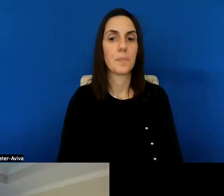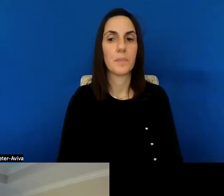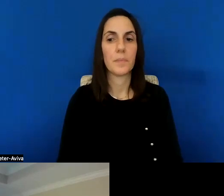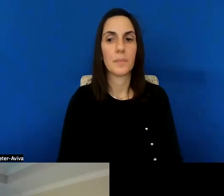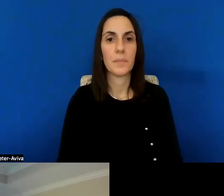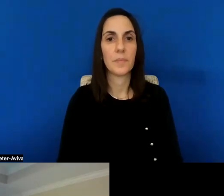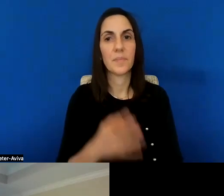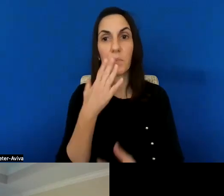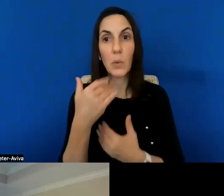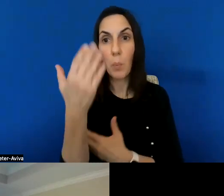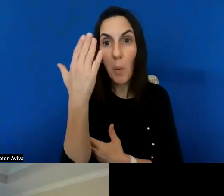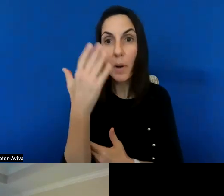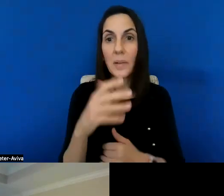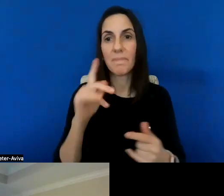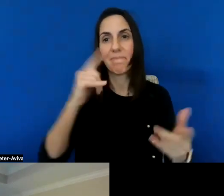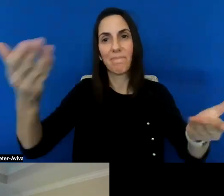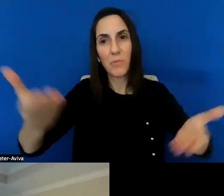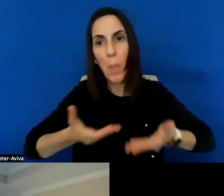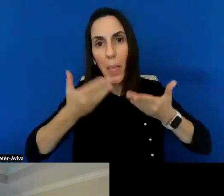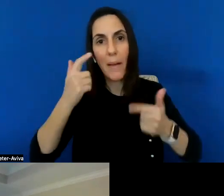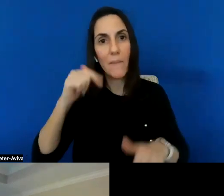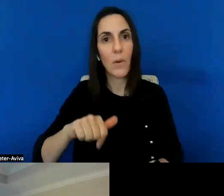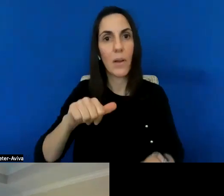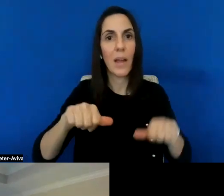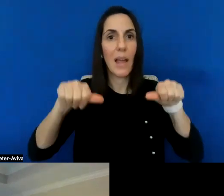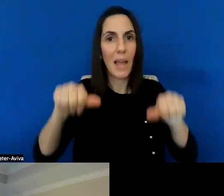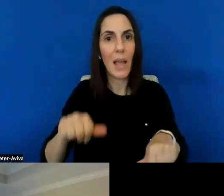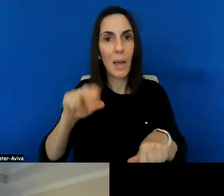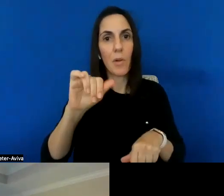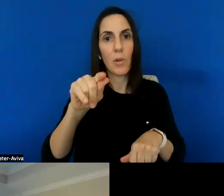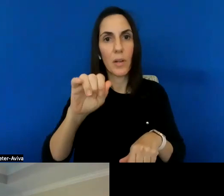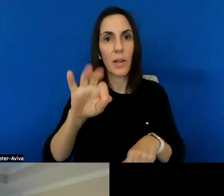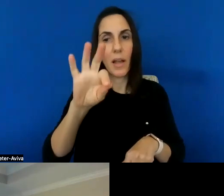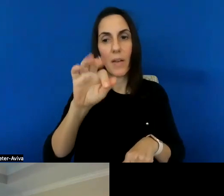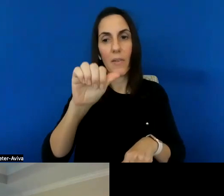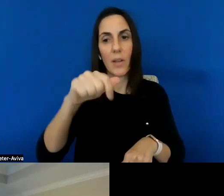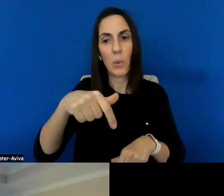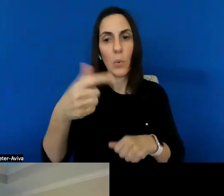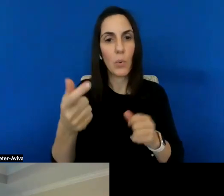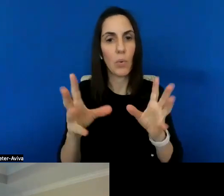10:49:46 Oh, John, we wanted to ask you didn't get any emails from Zoom